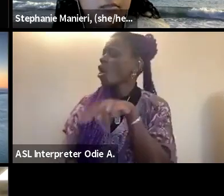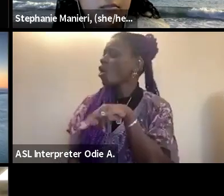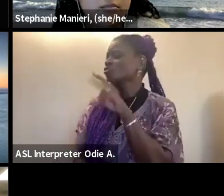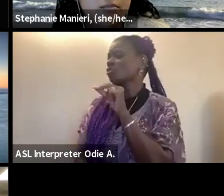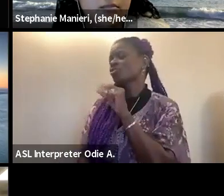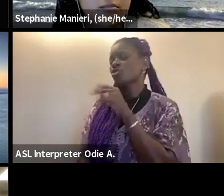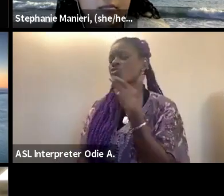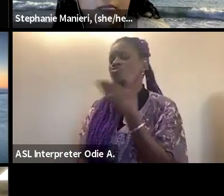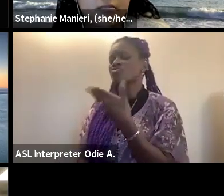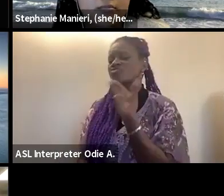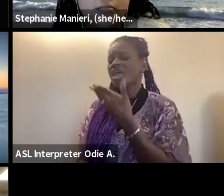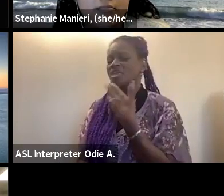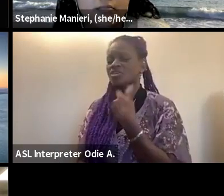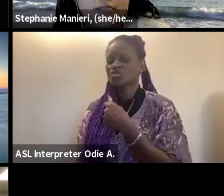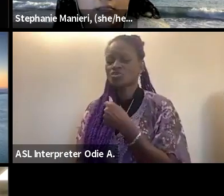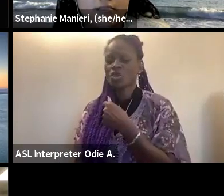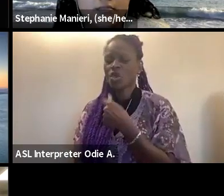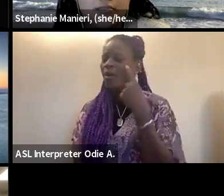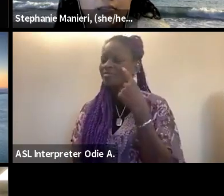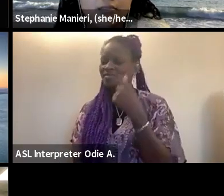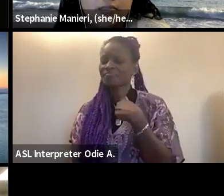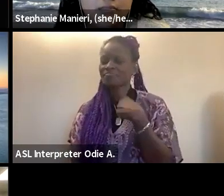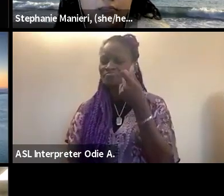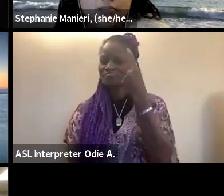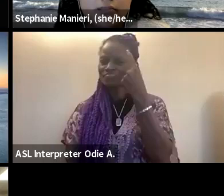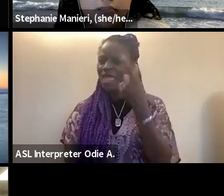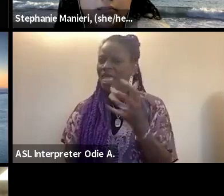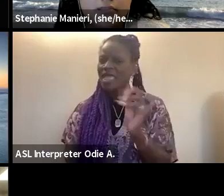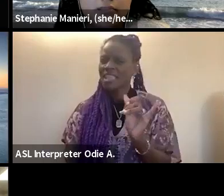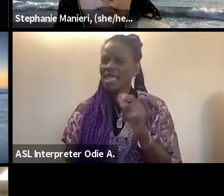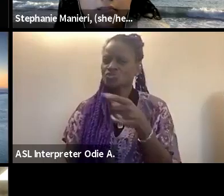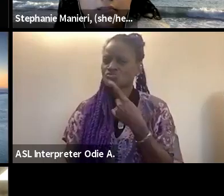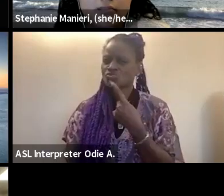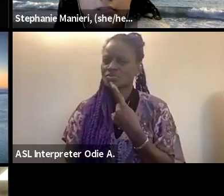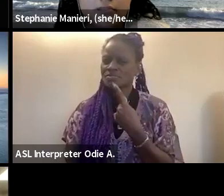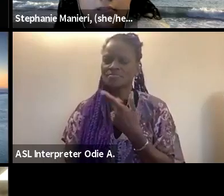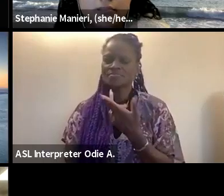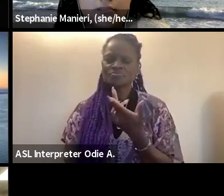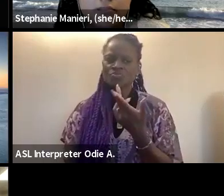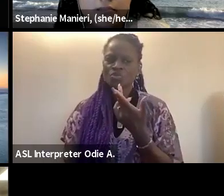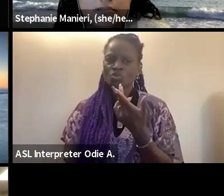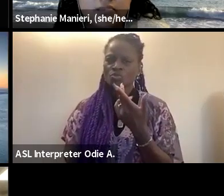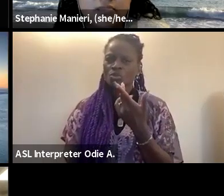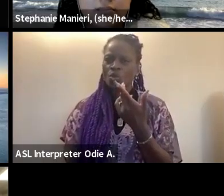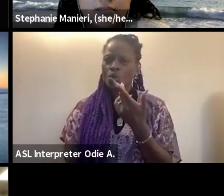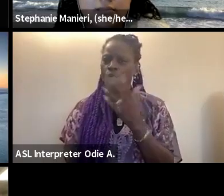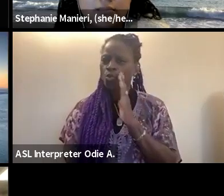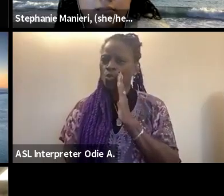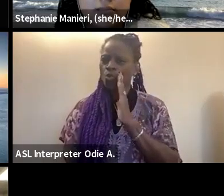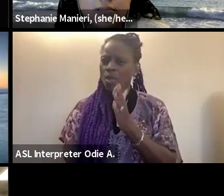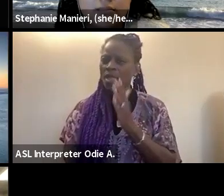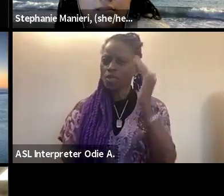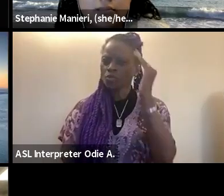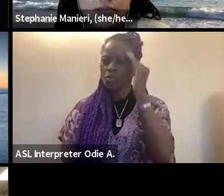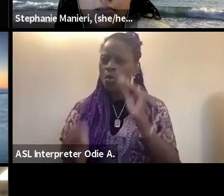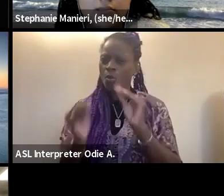And I think, as you've mentioned, we're hoping to get that out this week. Is it fair to say.